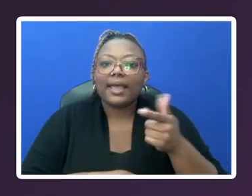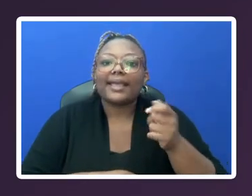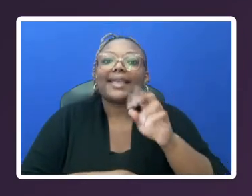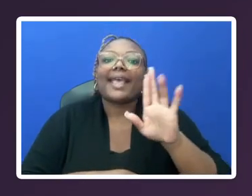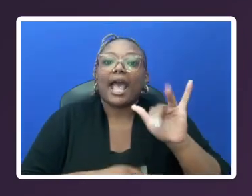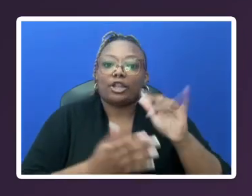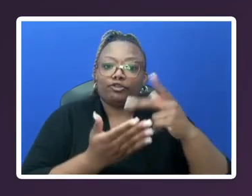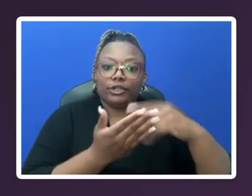Jocelyn Kho: Oh, that is a wonderful